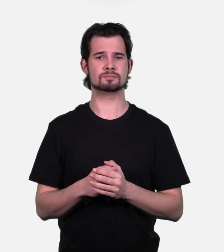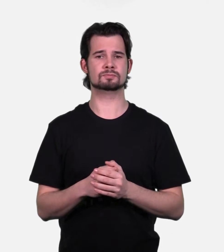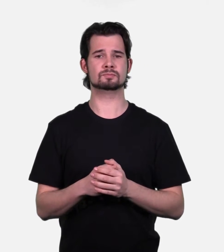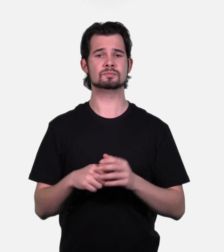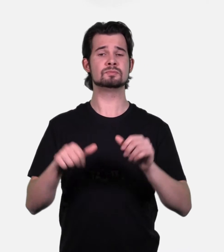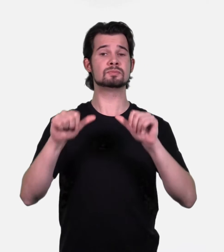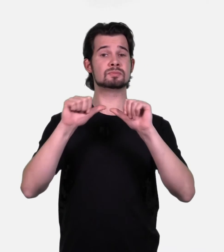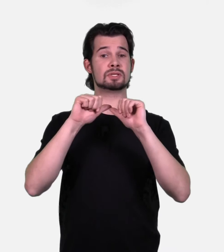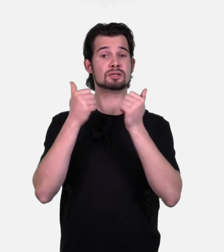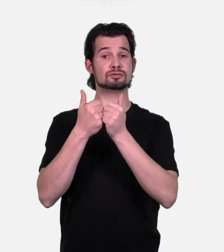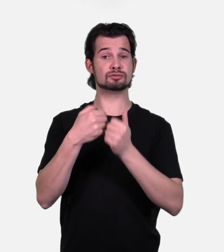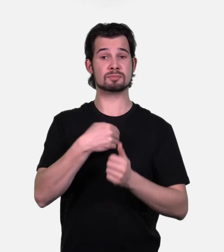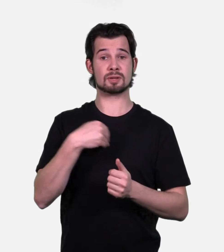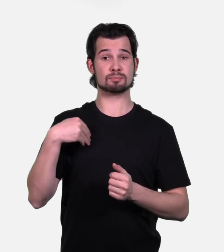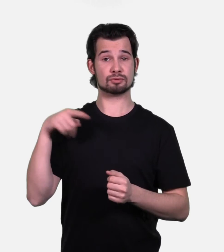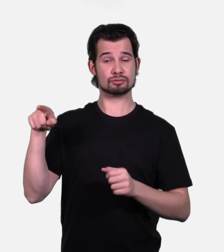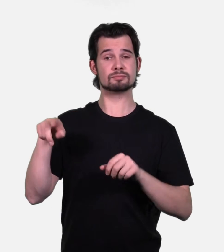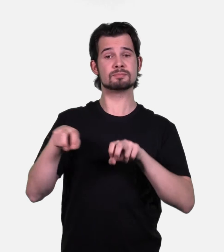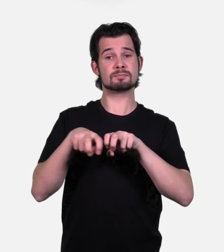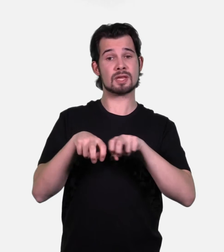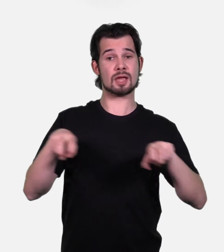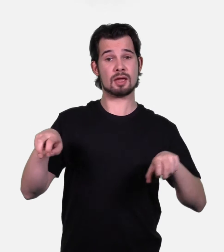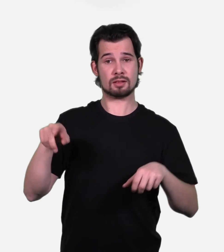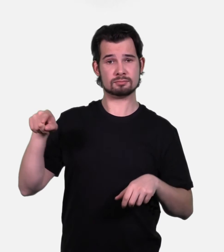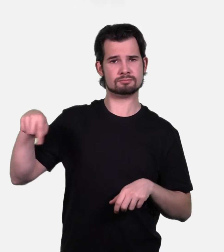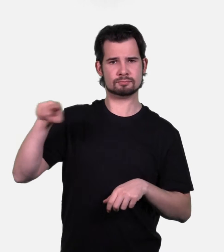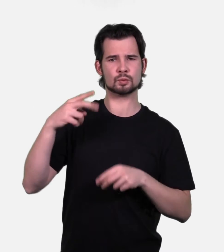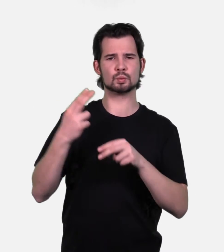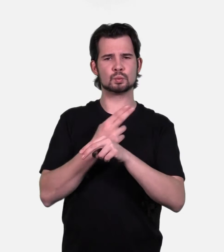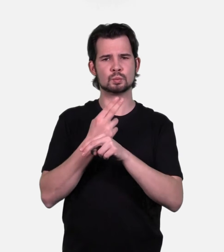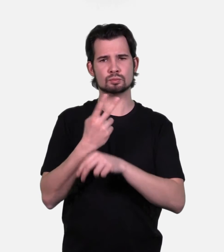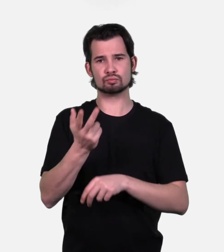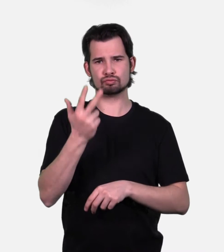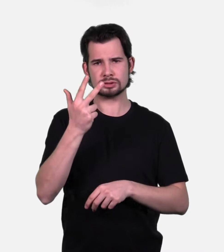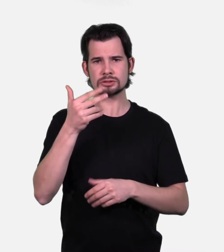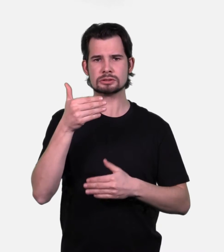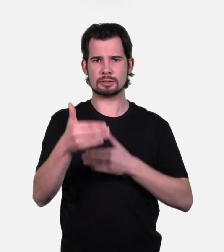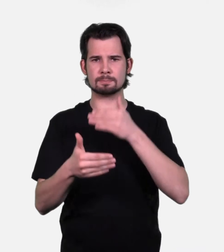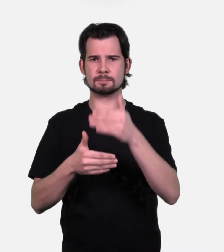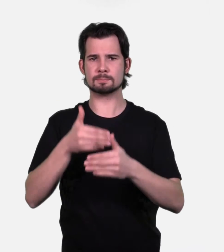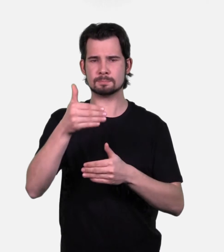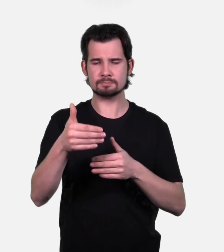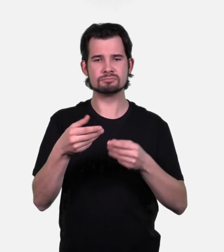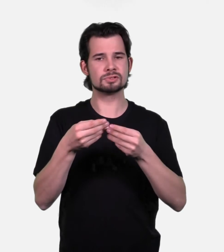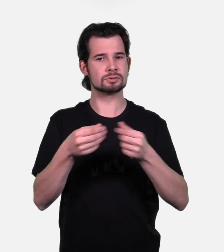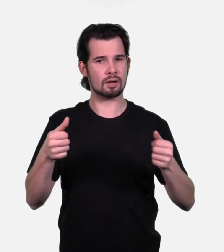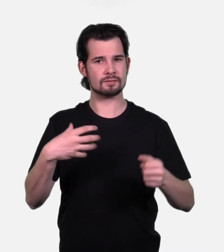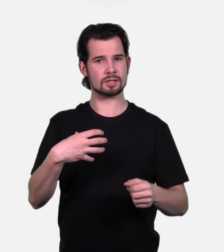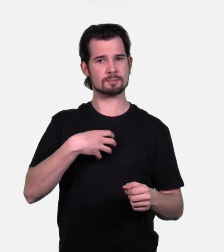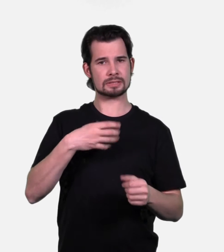The Agency Members use the following three steps to resolve complaints through a formal process.